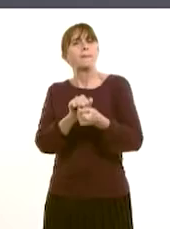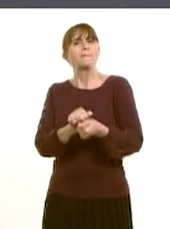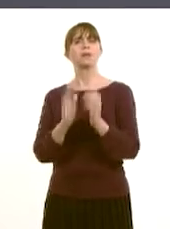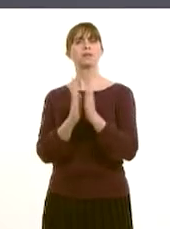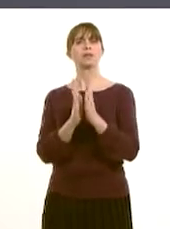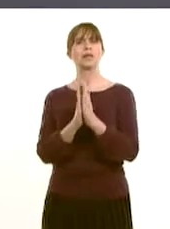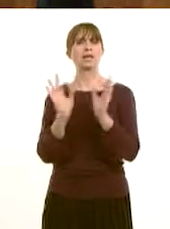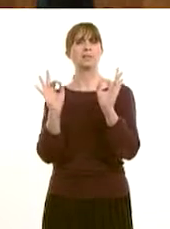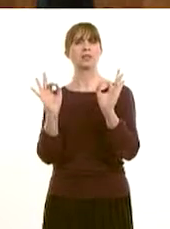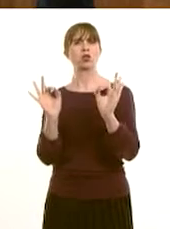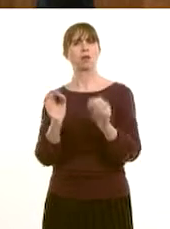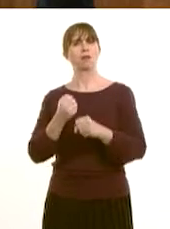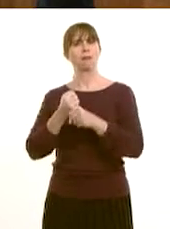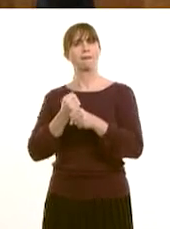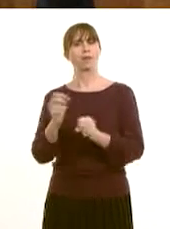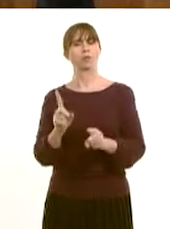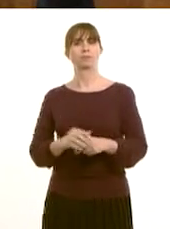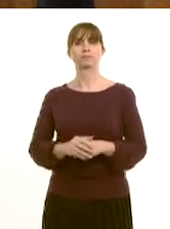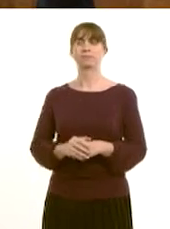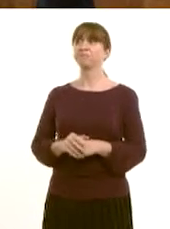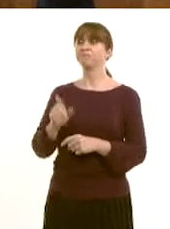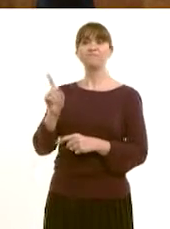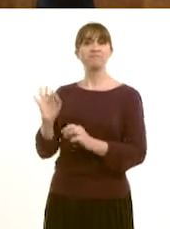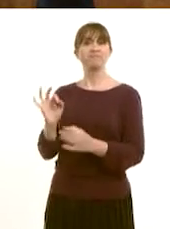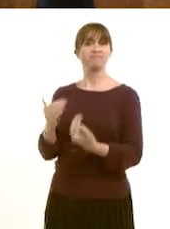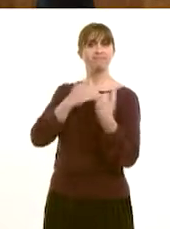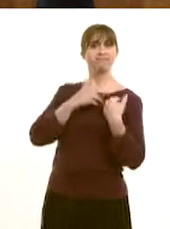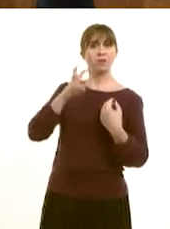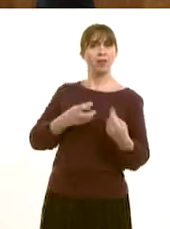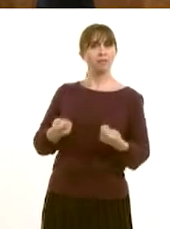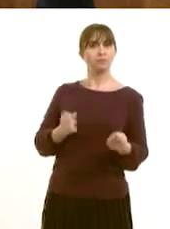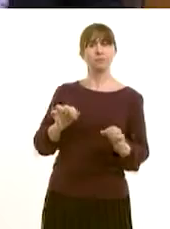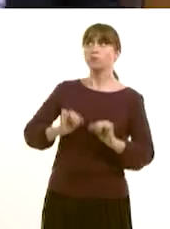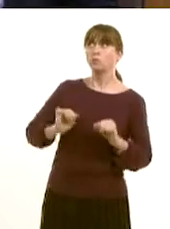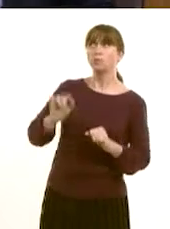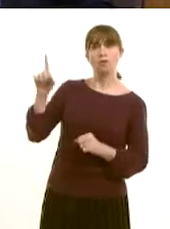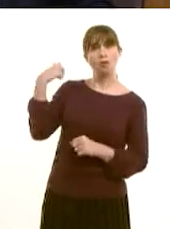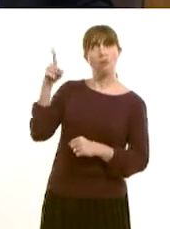('Keep Sunday Special')? OAQ(4)2712(FM) Carwyn Jones: Sunday trading is not a devolved matter and we are currently awaiting further details on the UK Governmentís proposals.